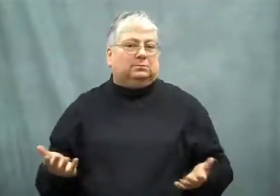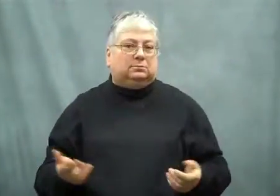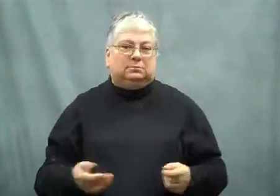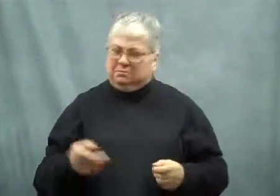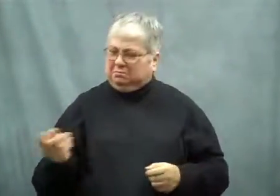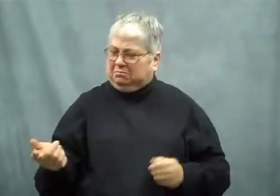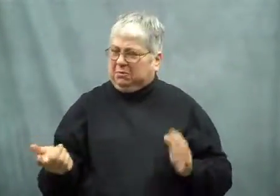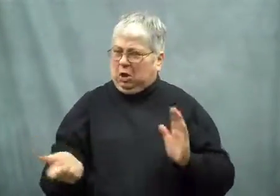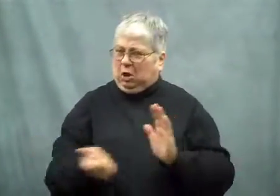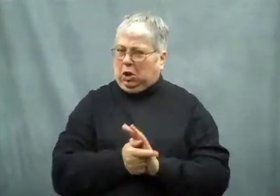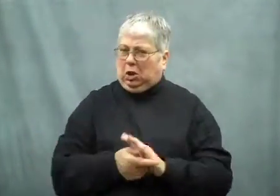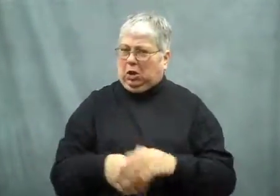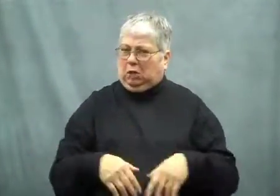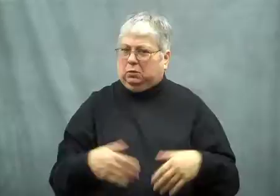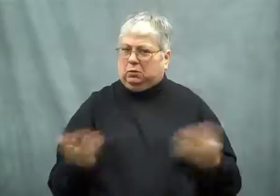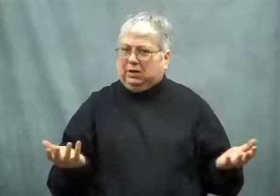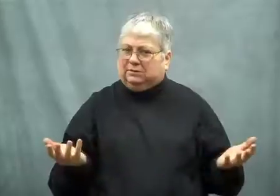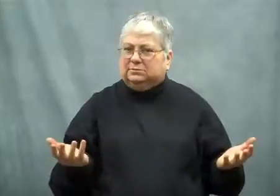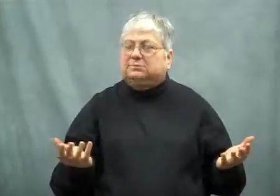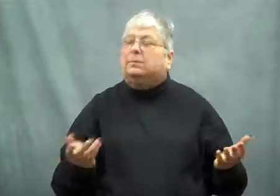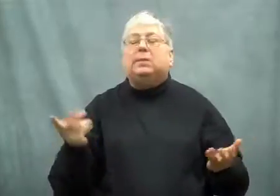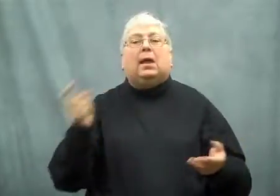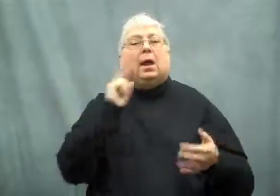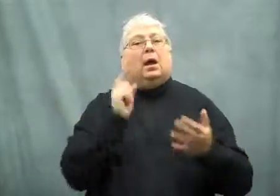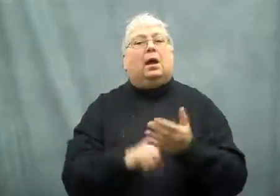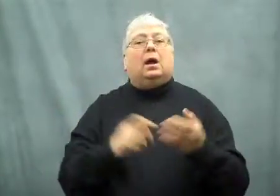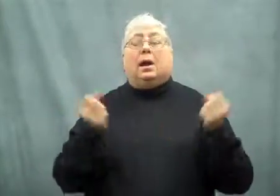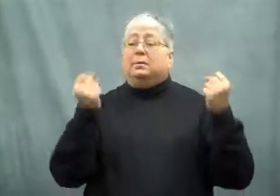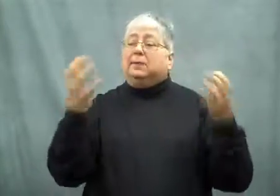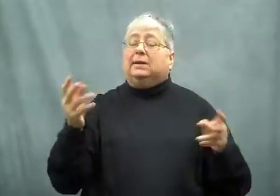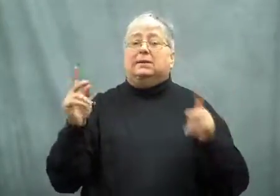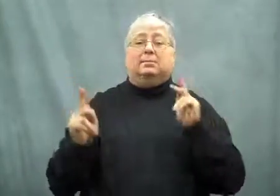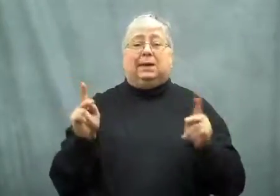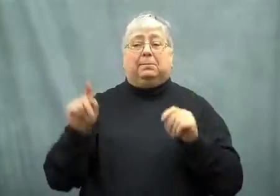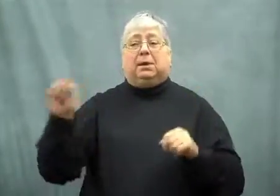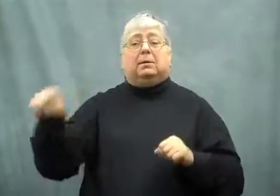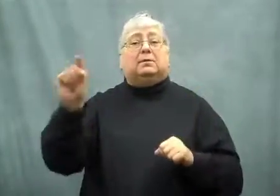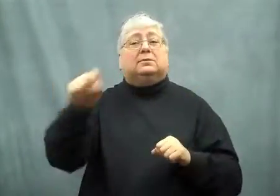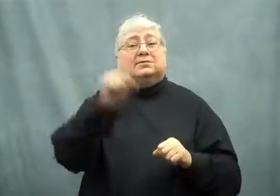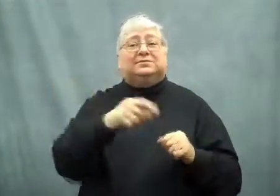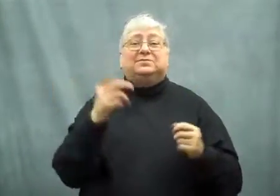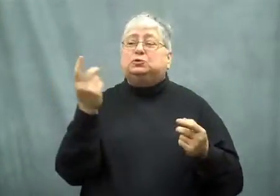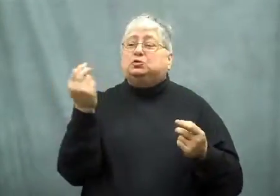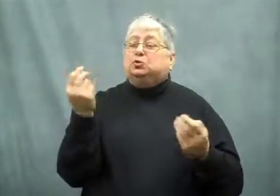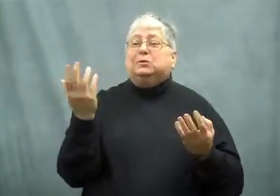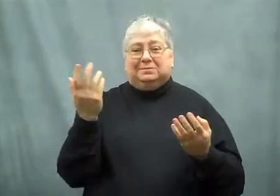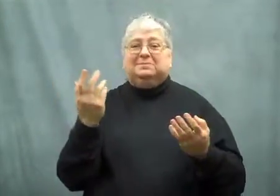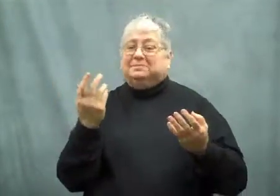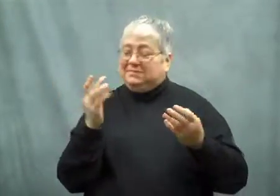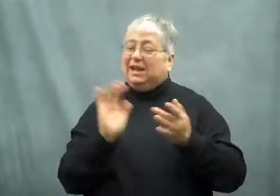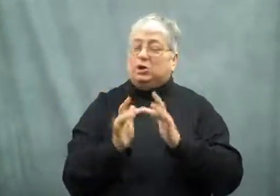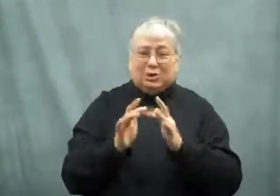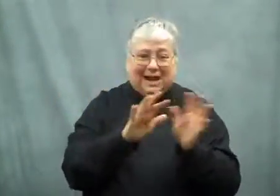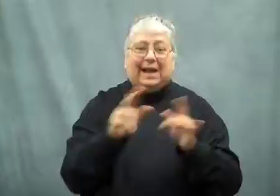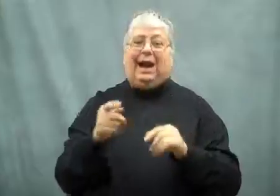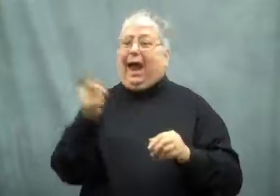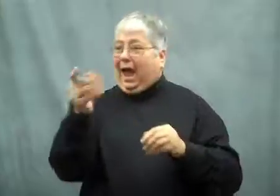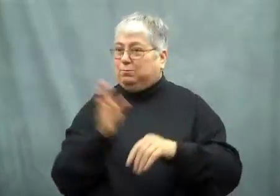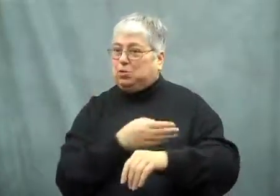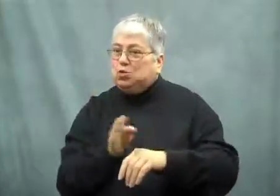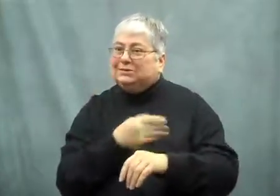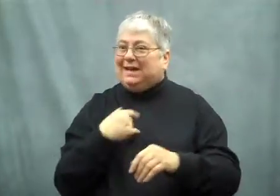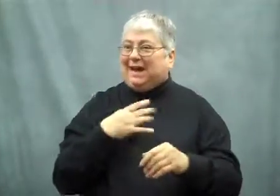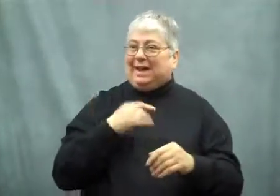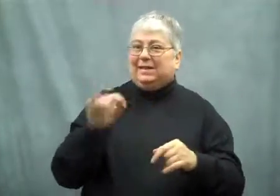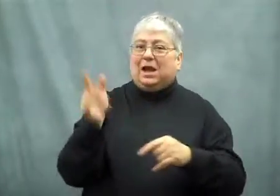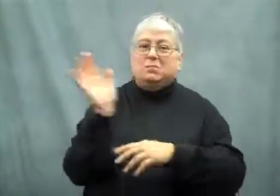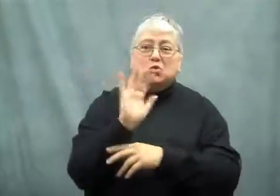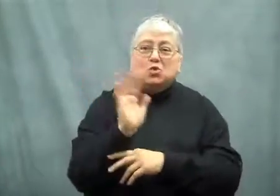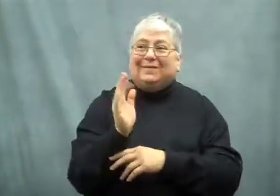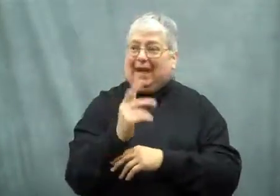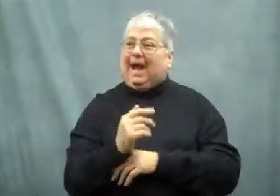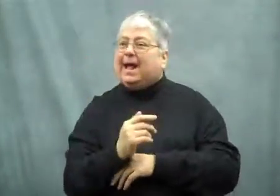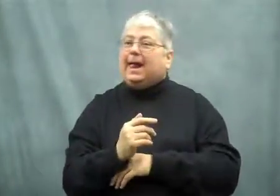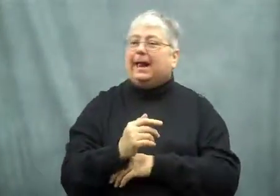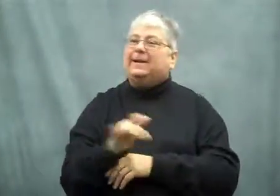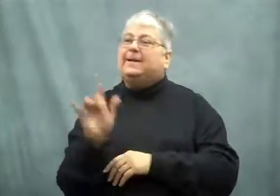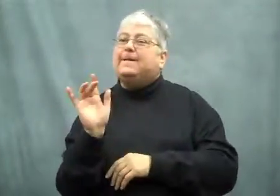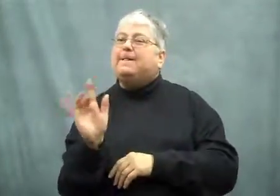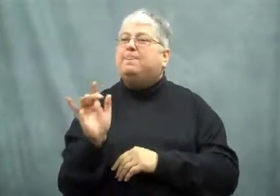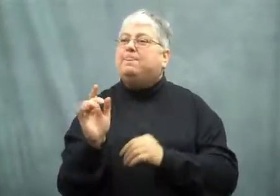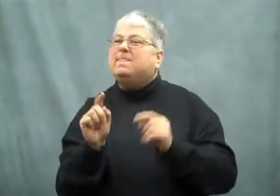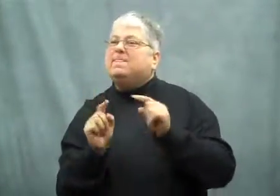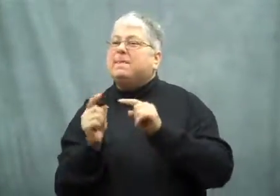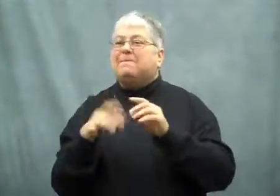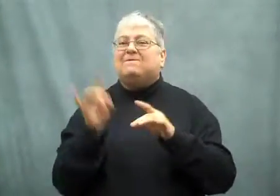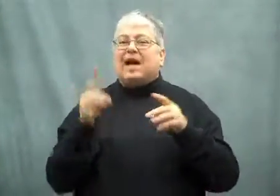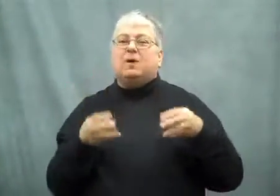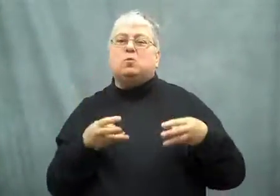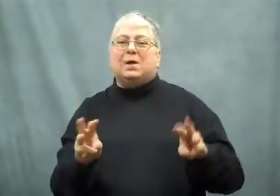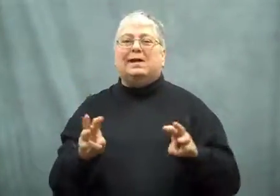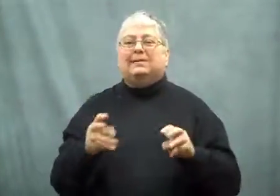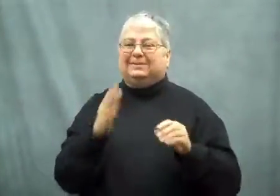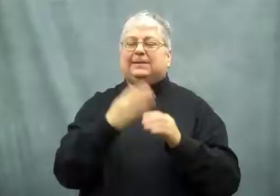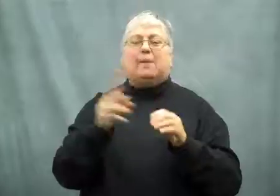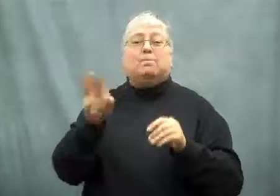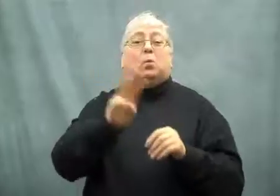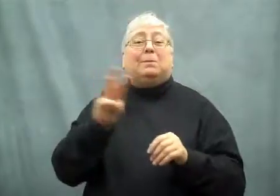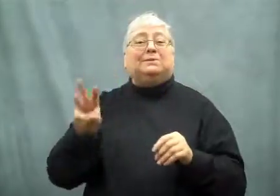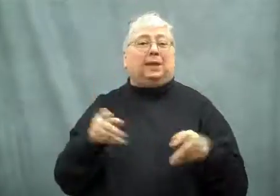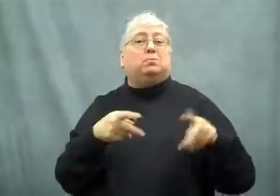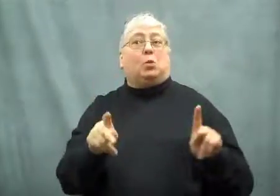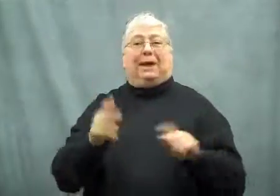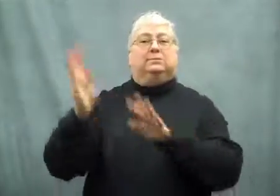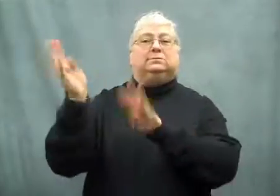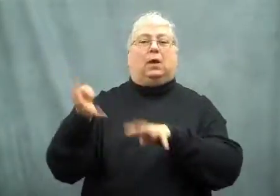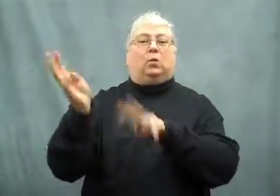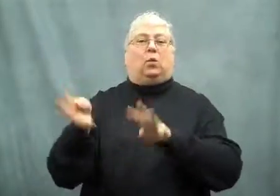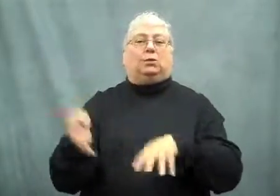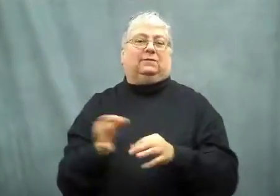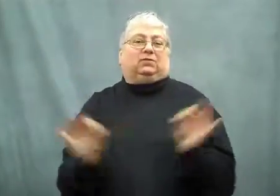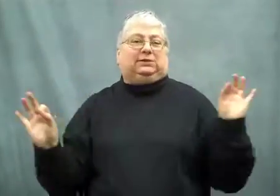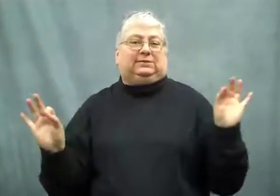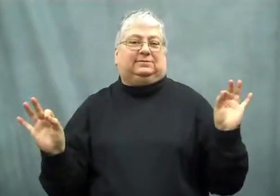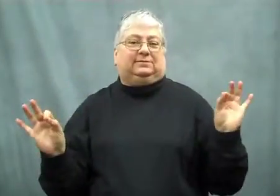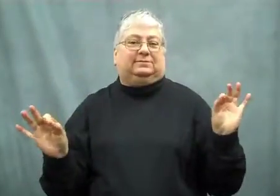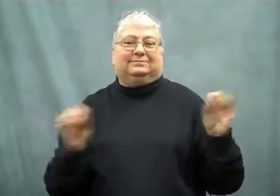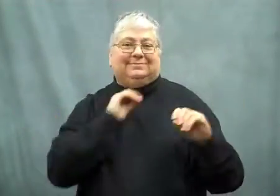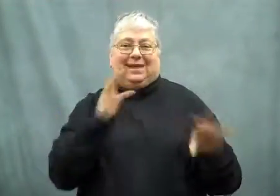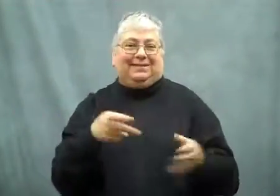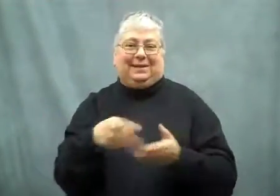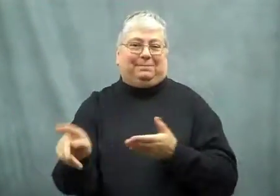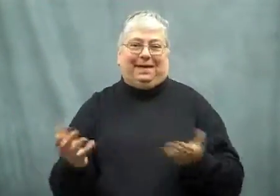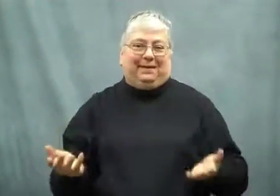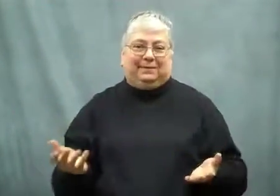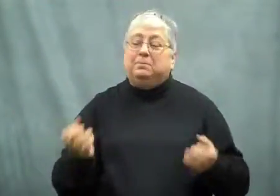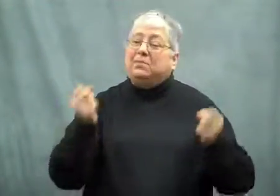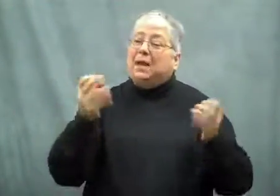The bill is because many people see music or movies they like on the internet.